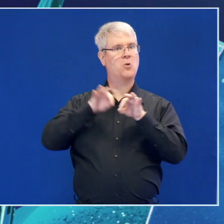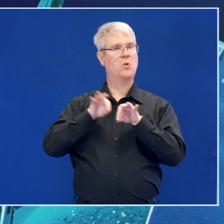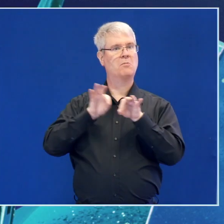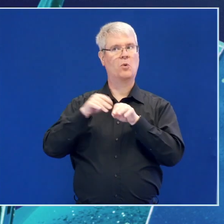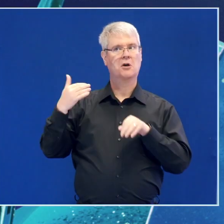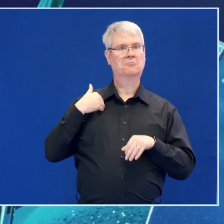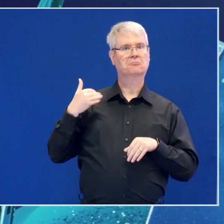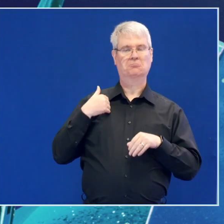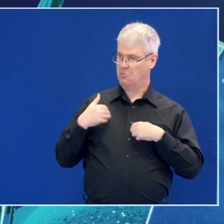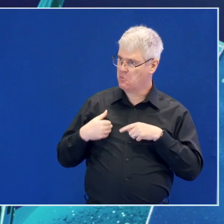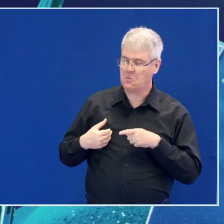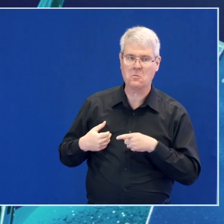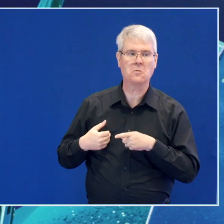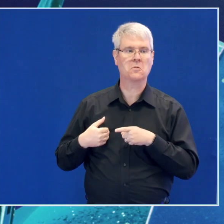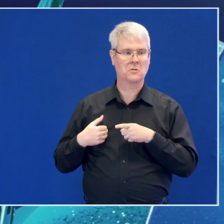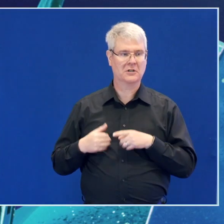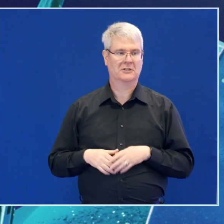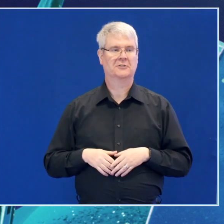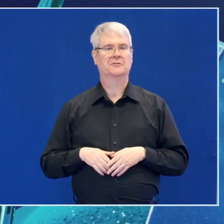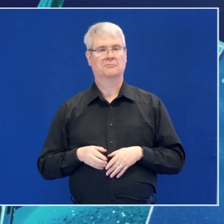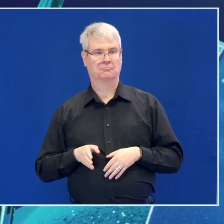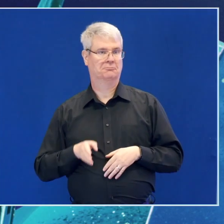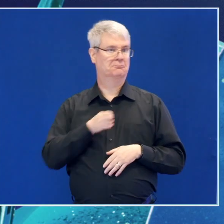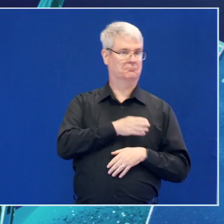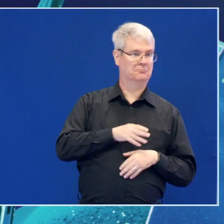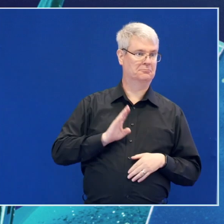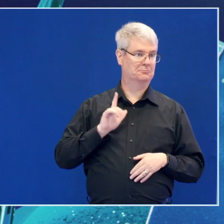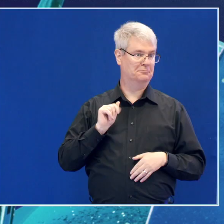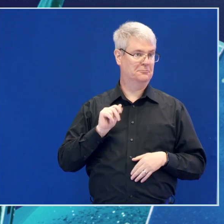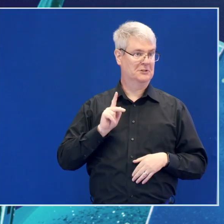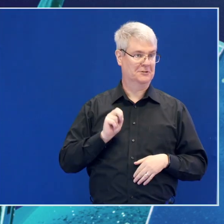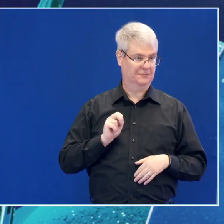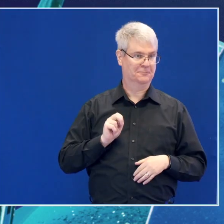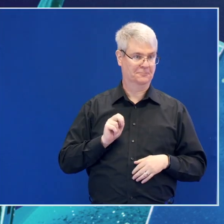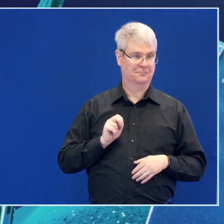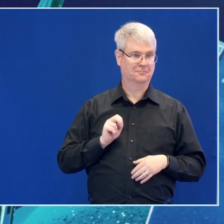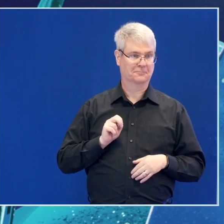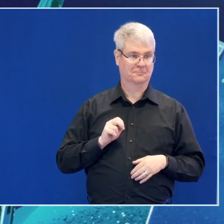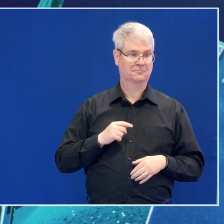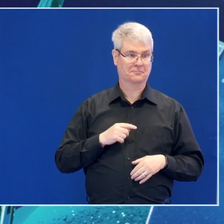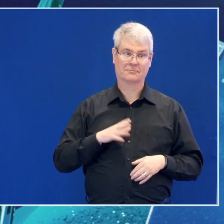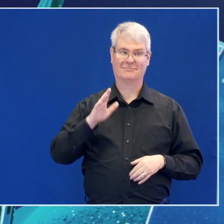I'm incredibly energized by the intersection of accessibility and technology.